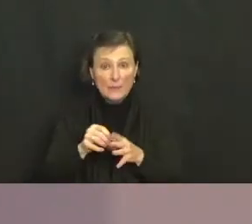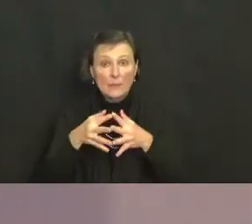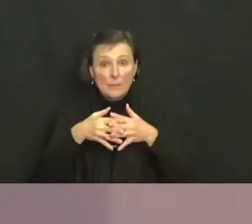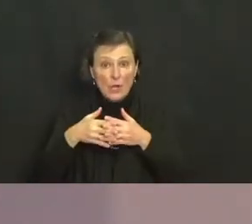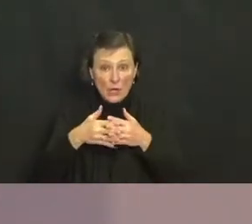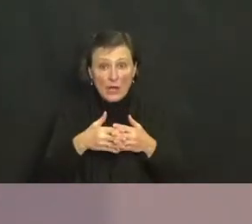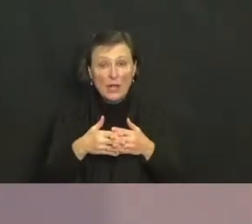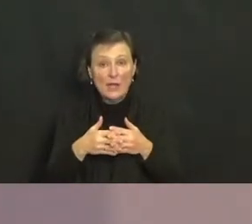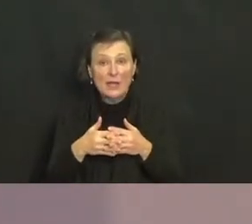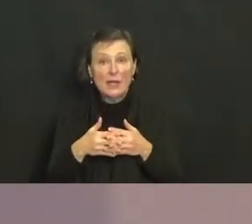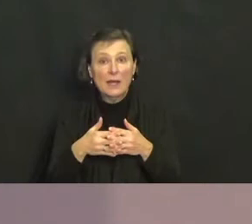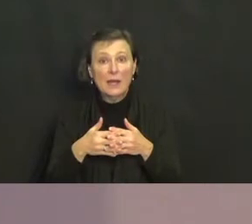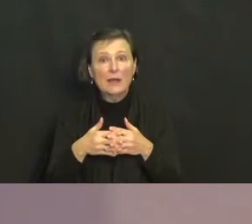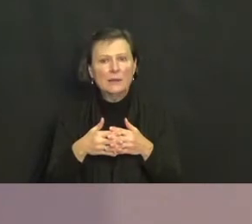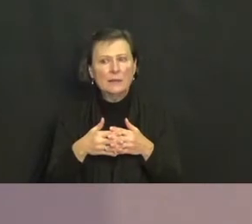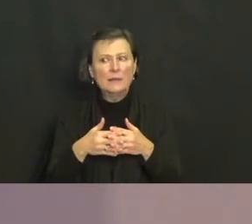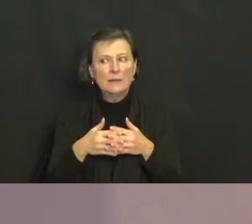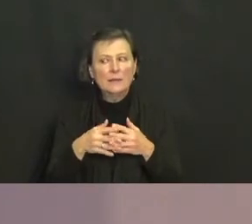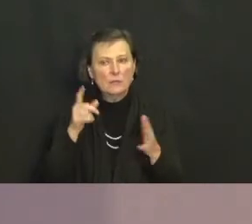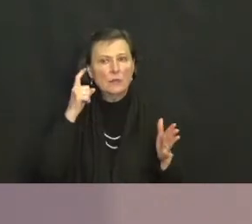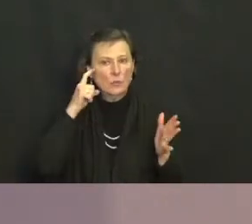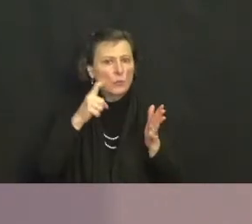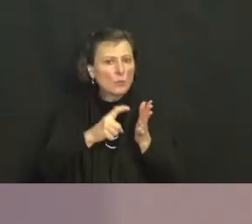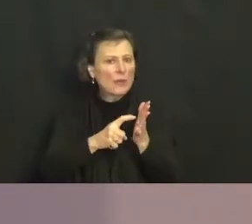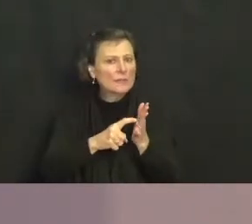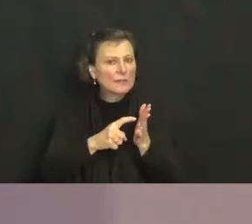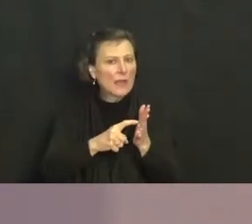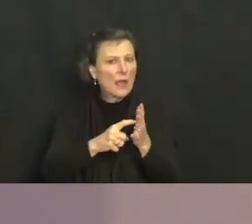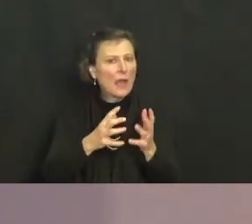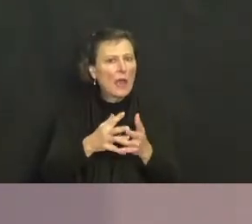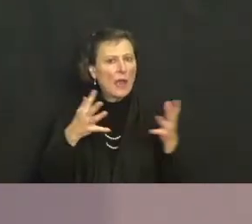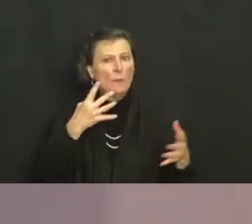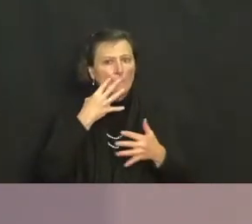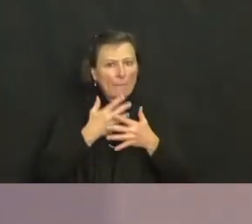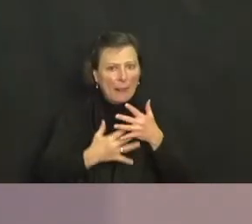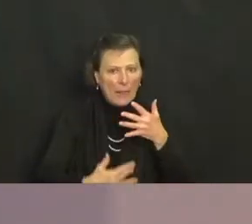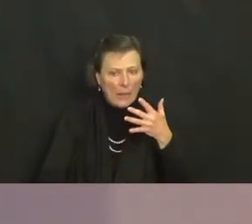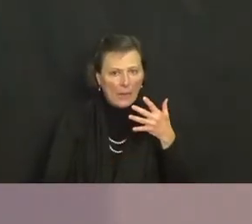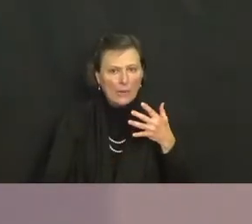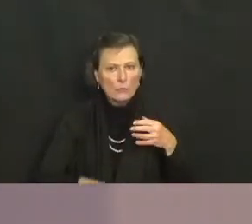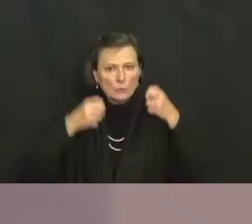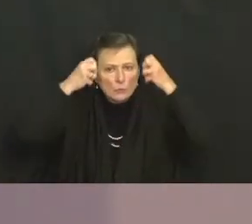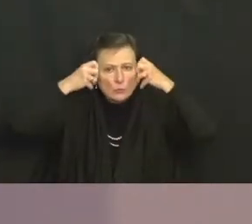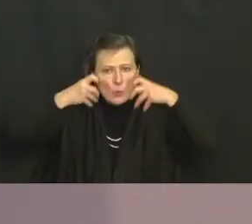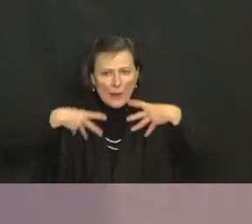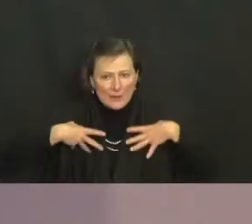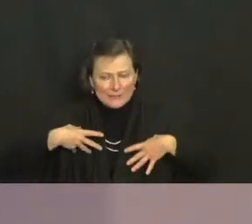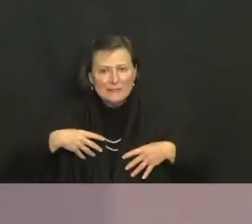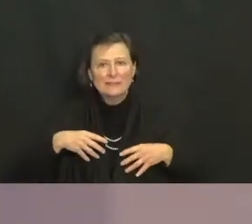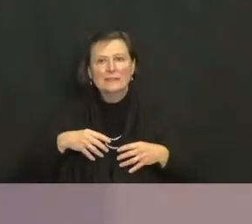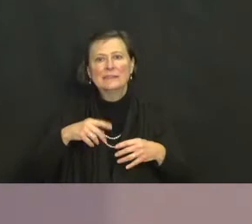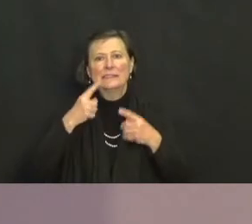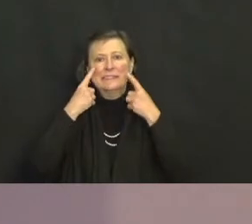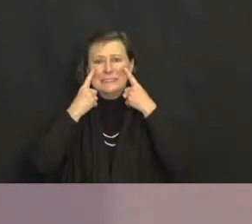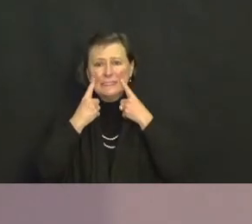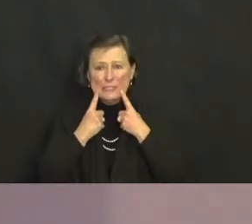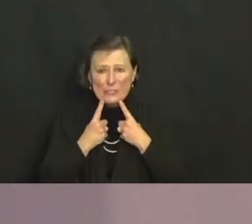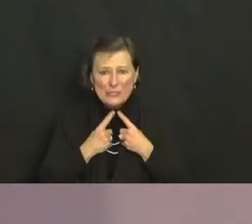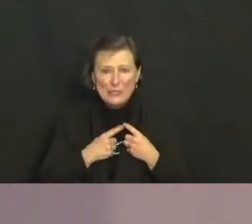And, he recognized how much blood, sweat, and tears it was probably going to take to bring this all about.